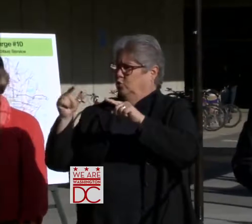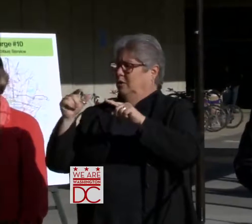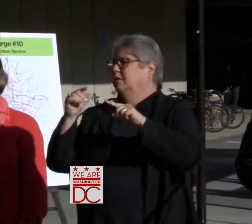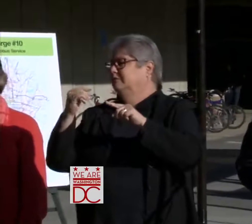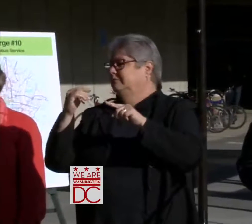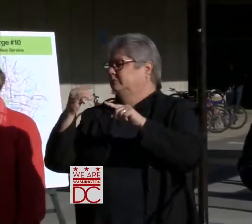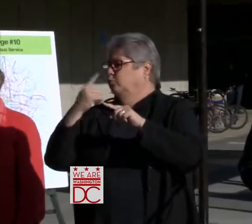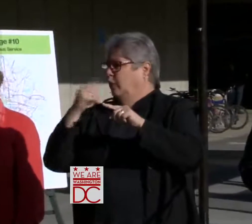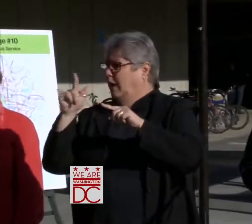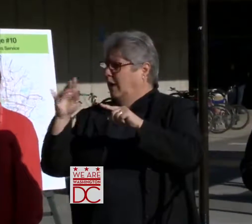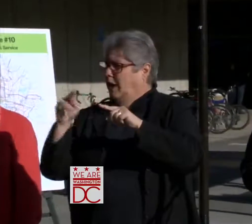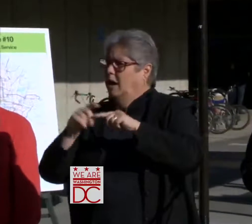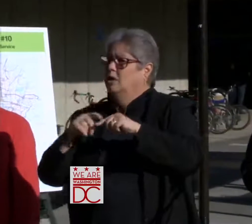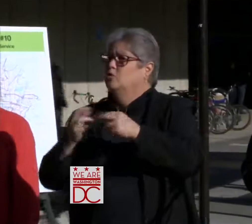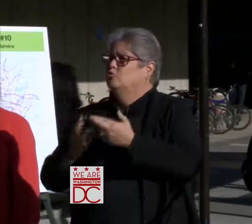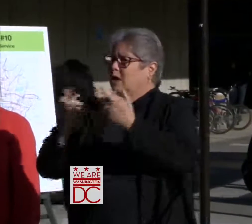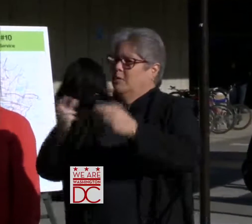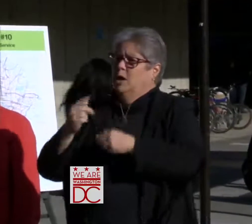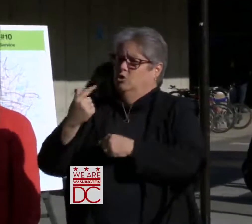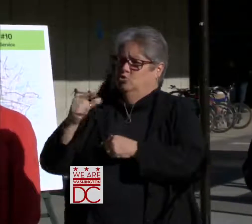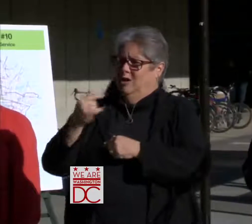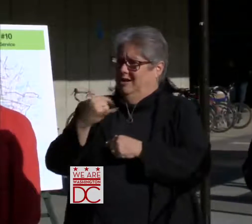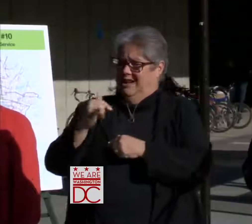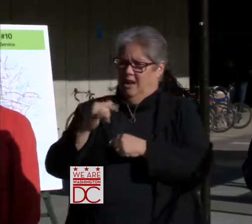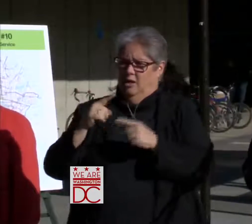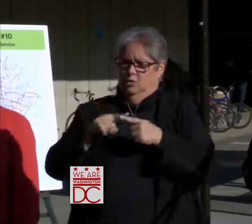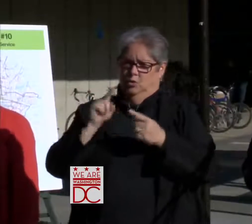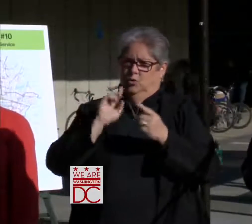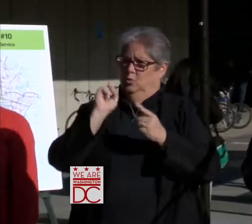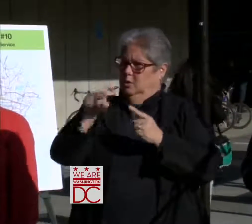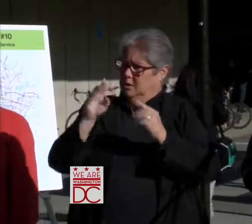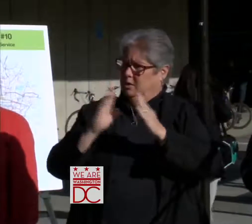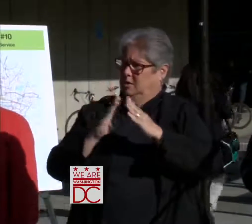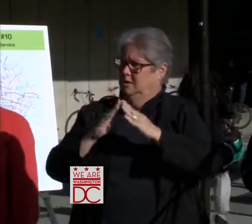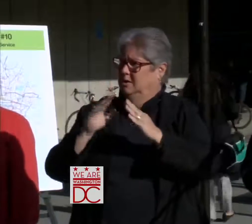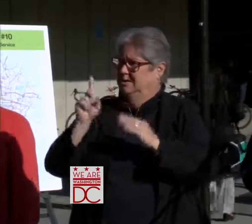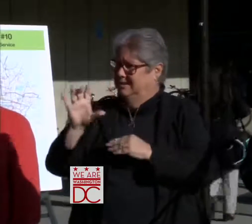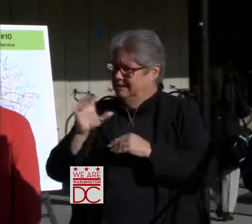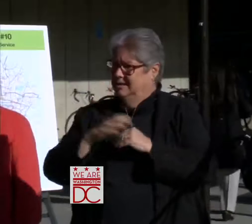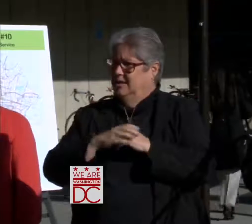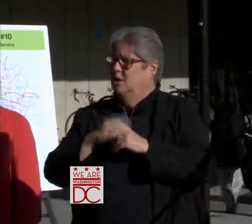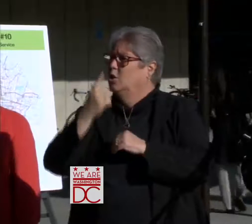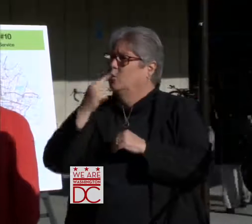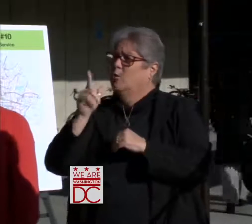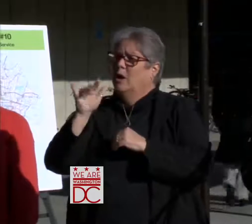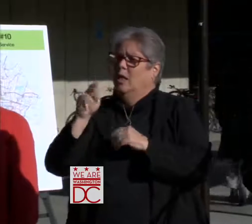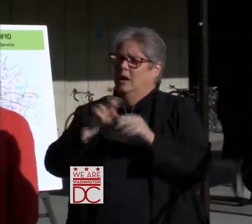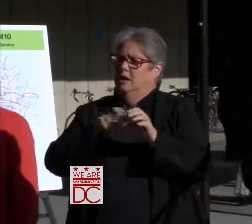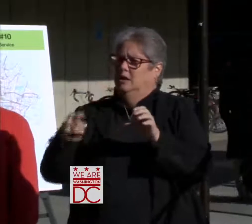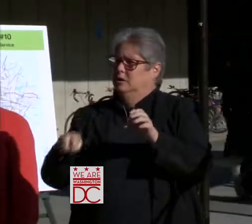WE RECOMMEND USING THE GREEN AND YELLOW LINE FOR TRIPS INTO DOWNTOWN AND RED LINE TRANSFER AT FORT TOTTEN TO DO THAT.